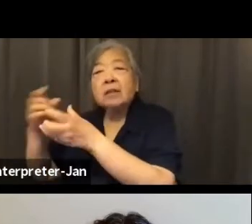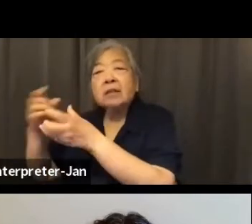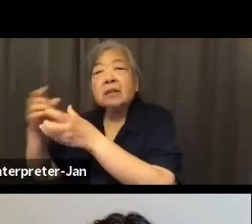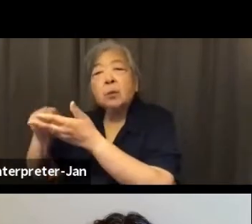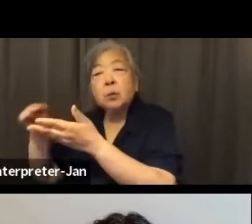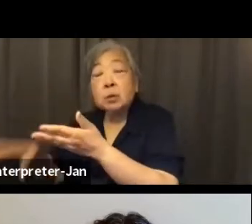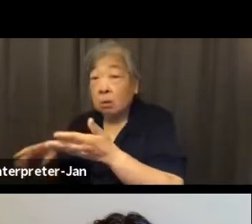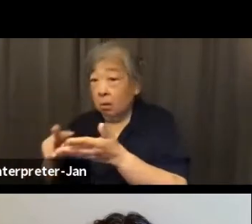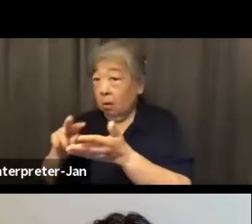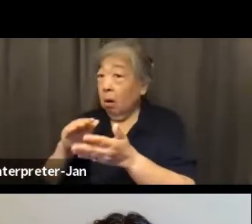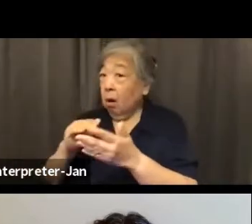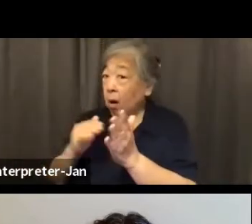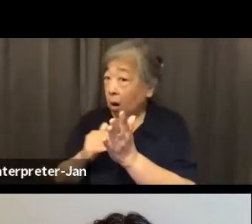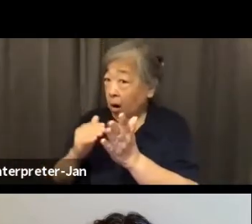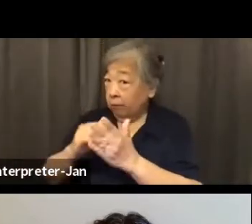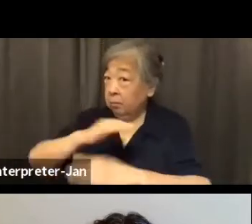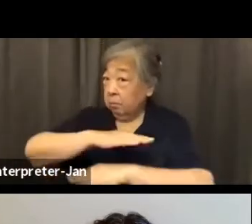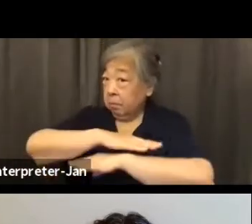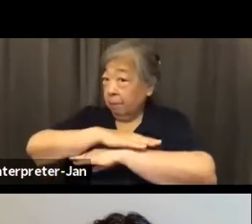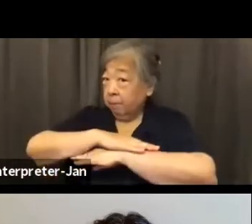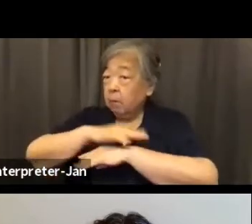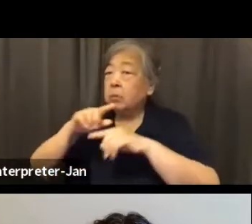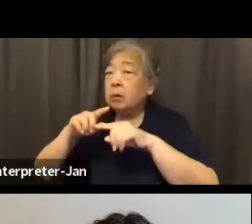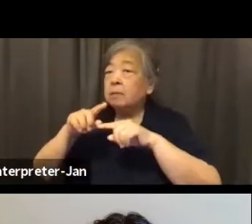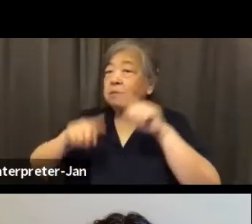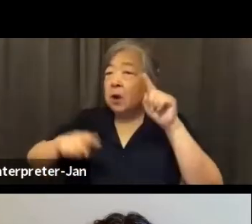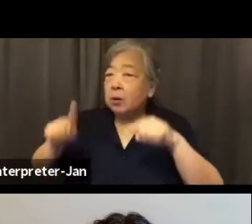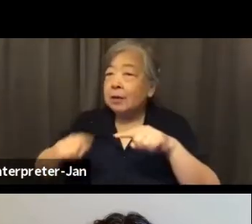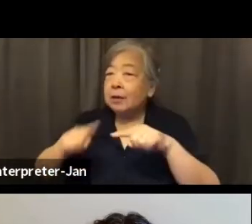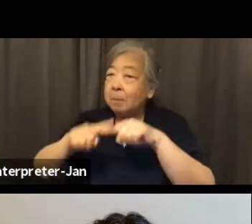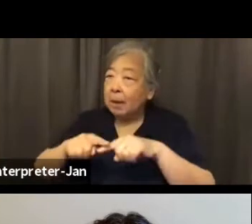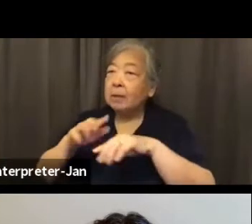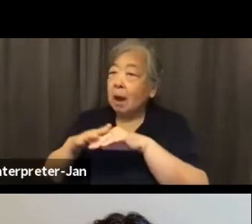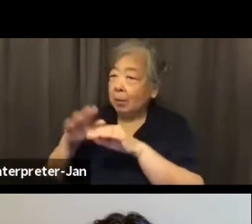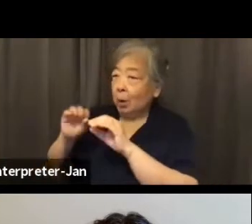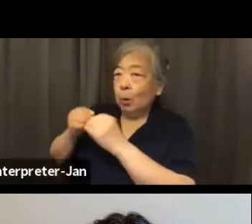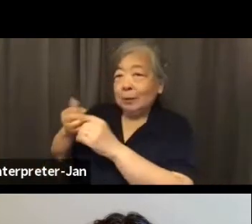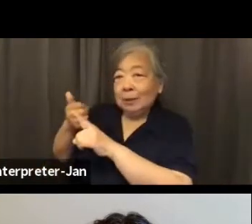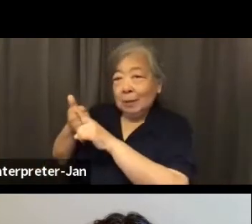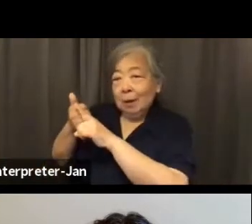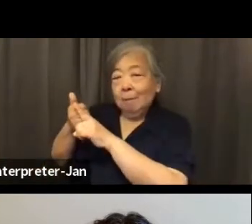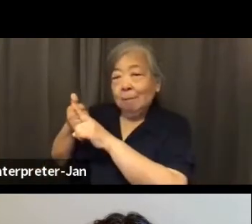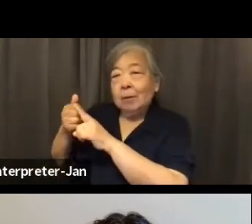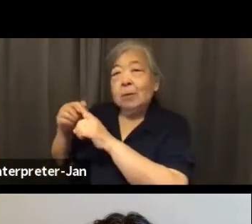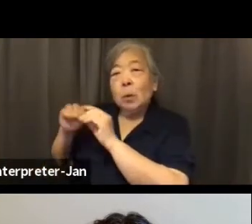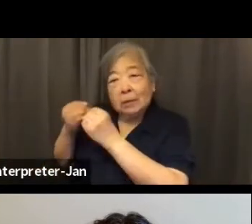would vary based on the implementing organization preferences.